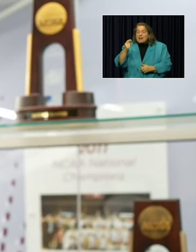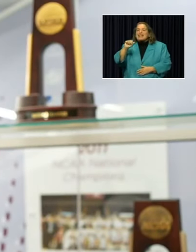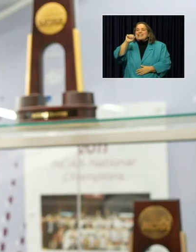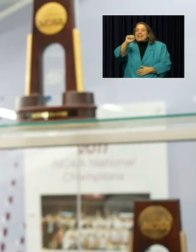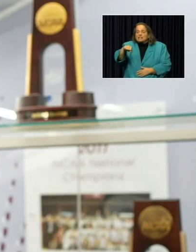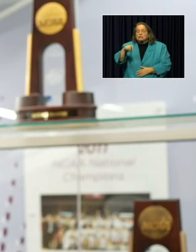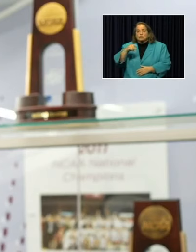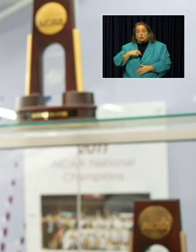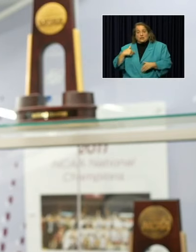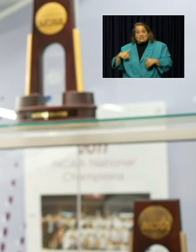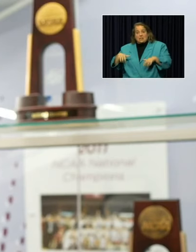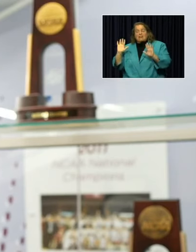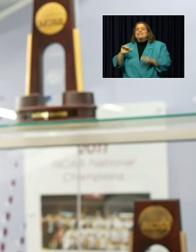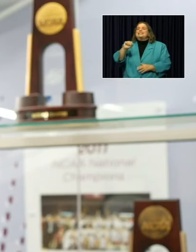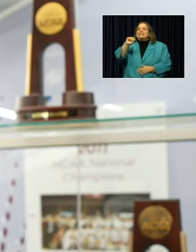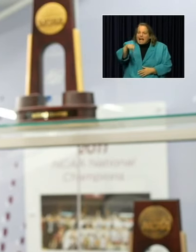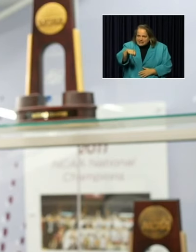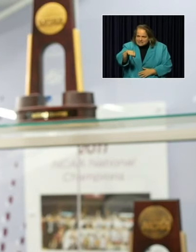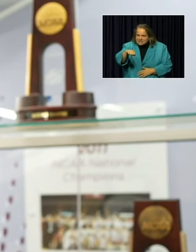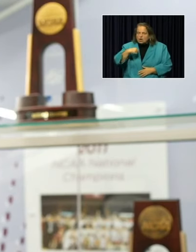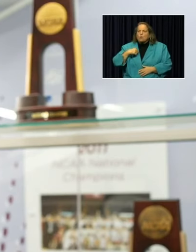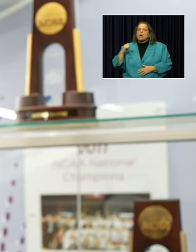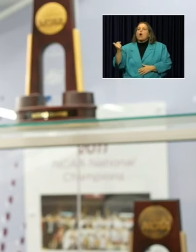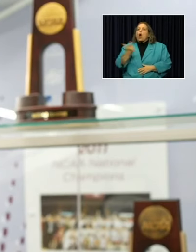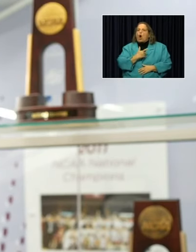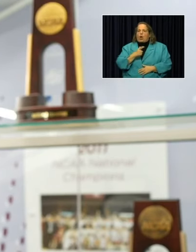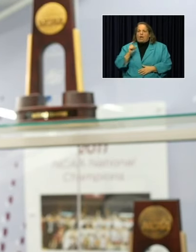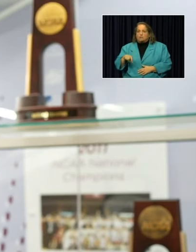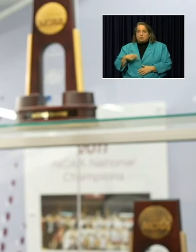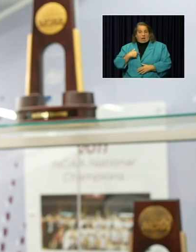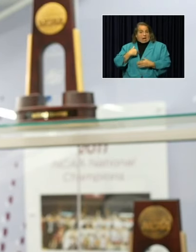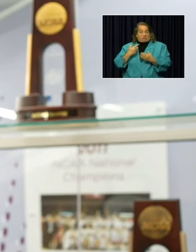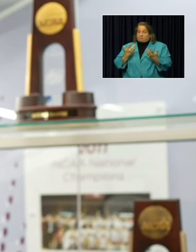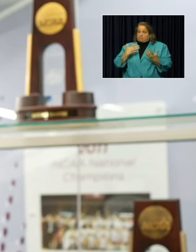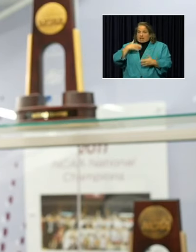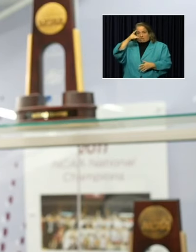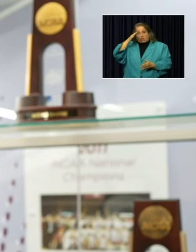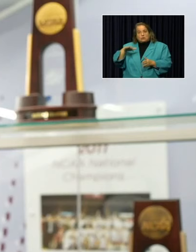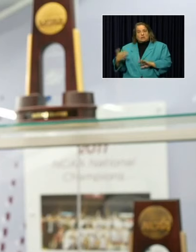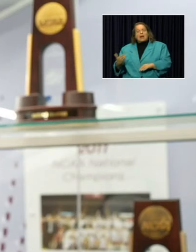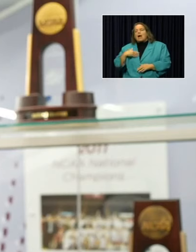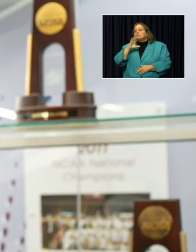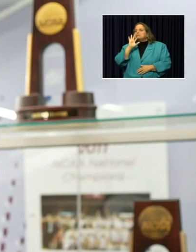AND REALLY APPRECIATED THE FACT